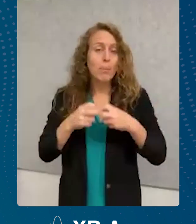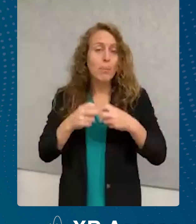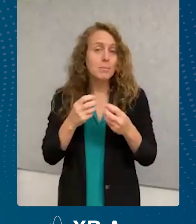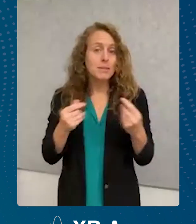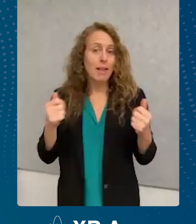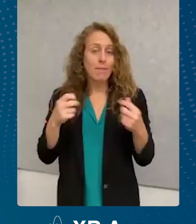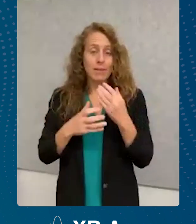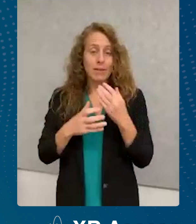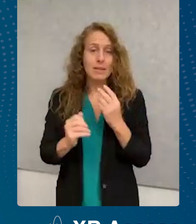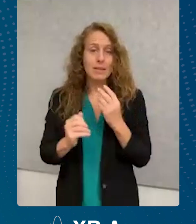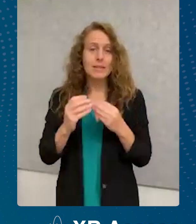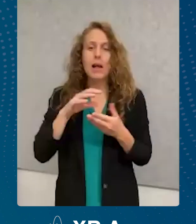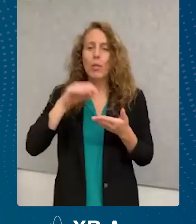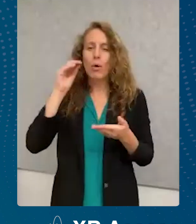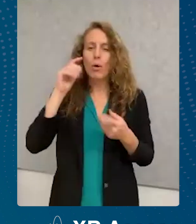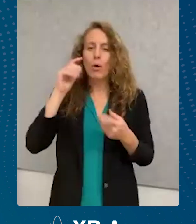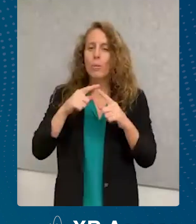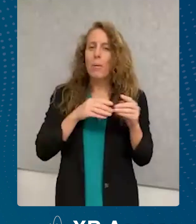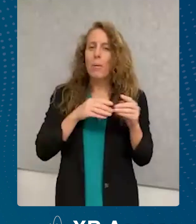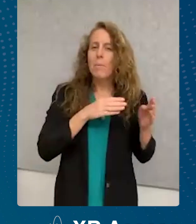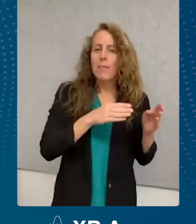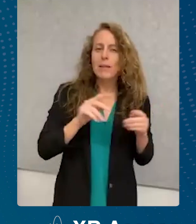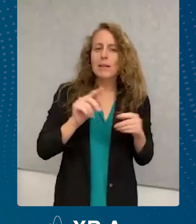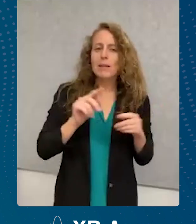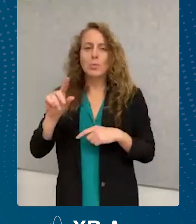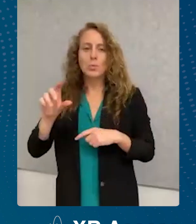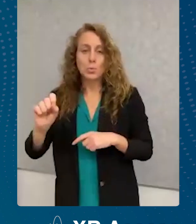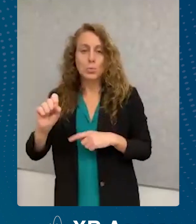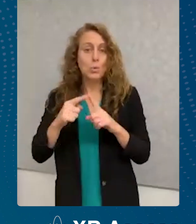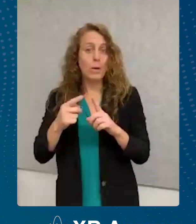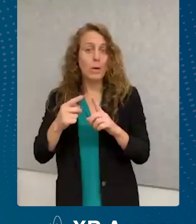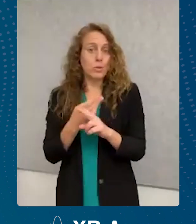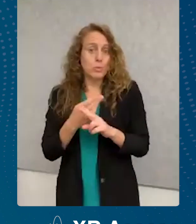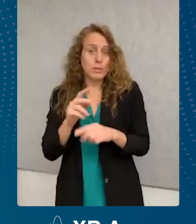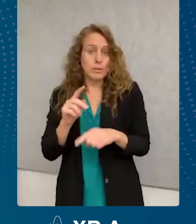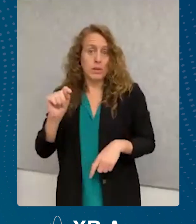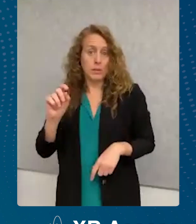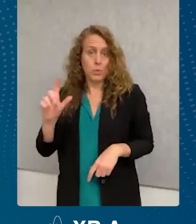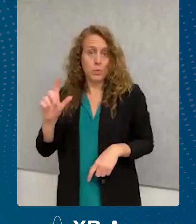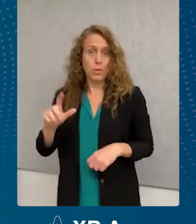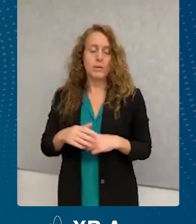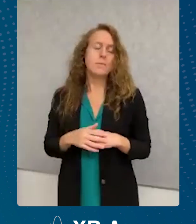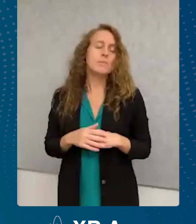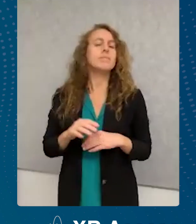used in the implementation of the tool. And it also provides an opportunity